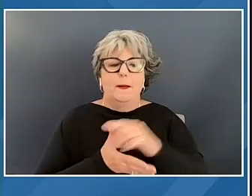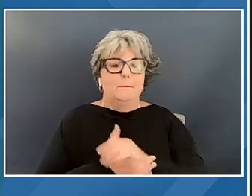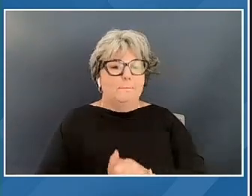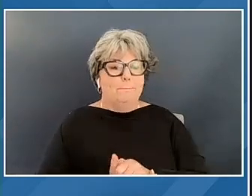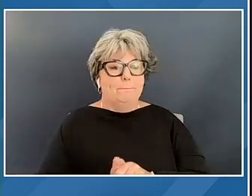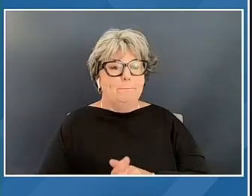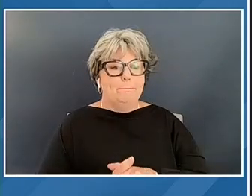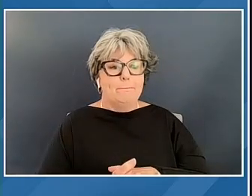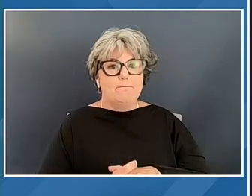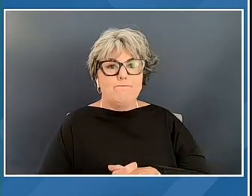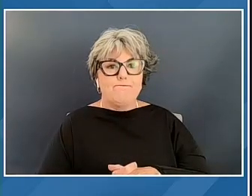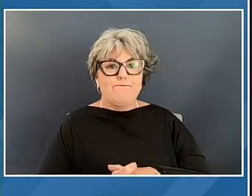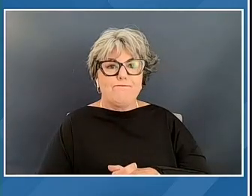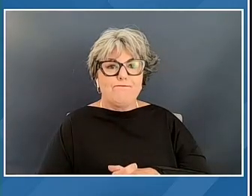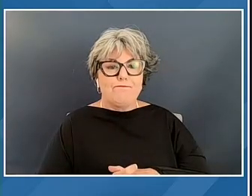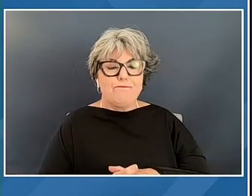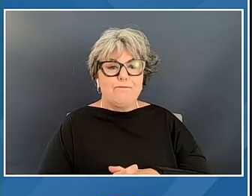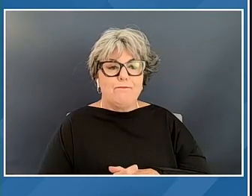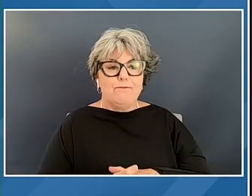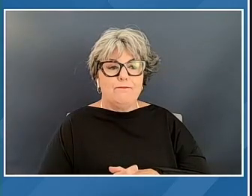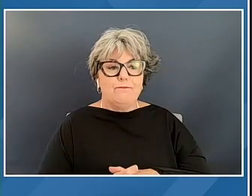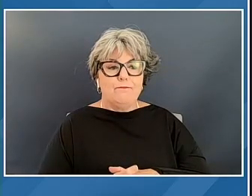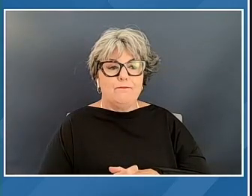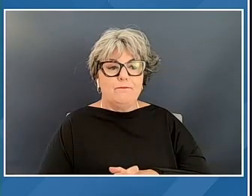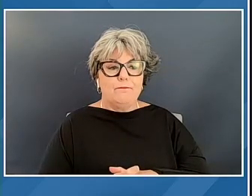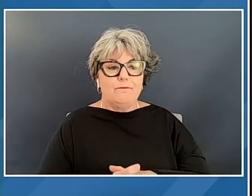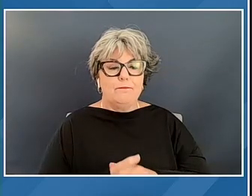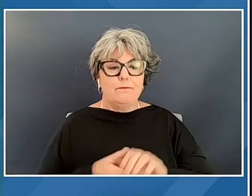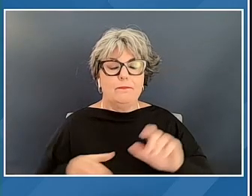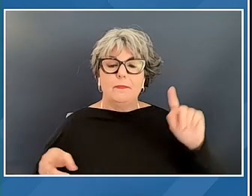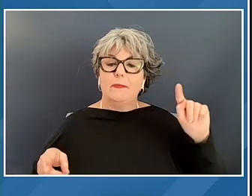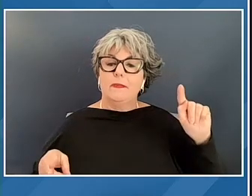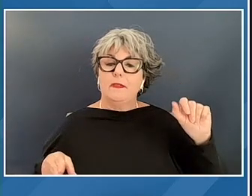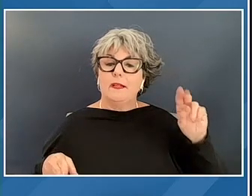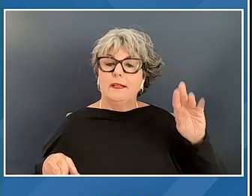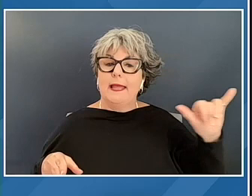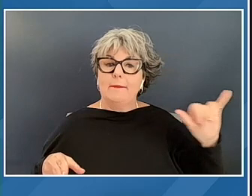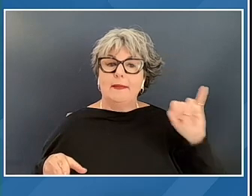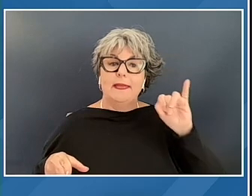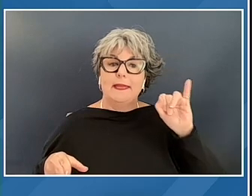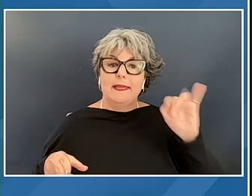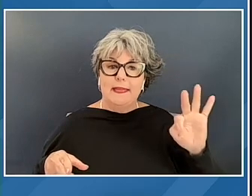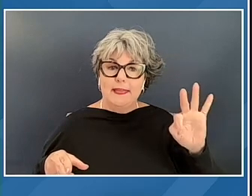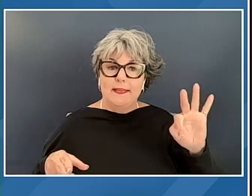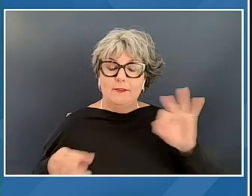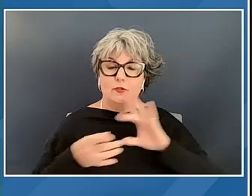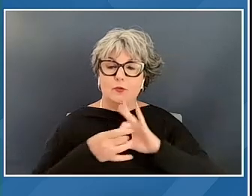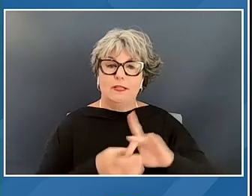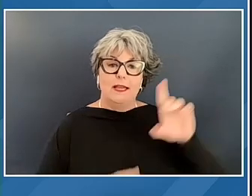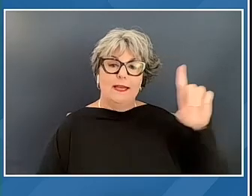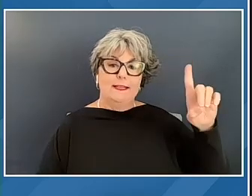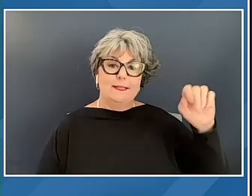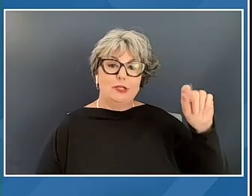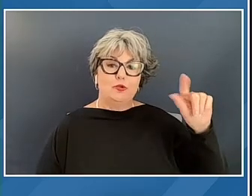I think one of the things that I would say is if it's coming to data, we're going to have to put that request in the chat,